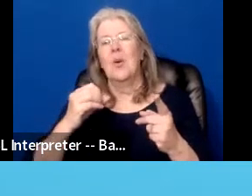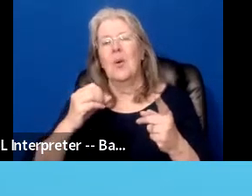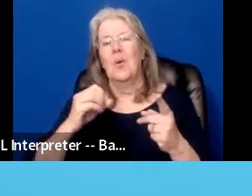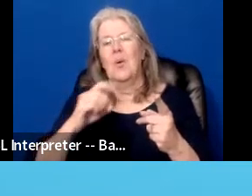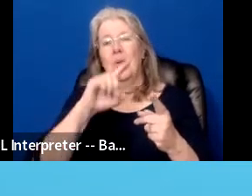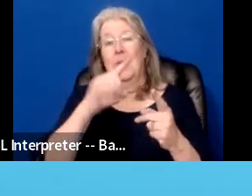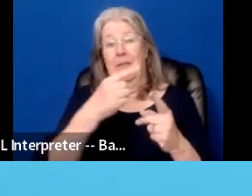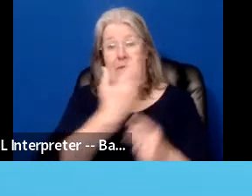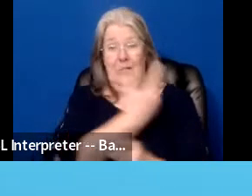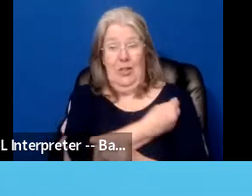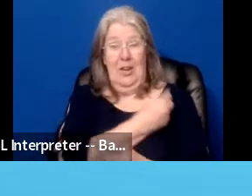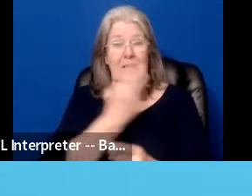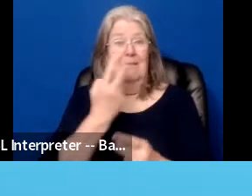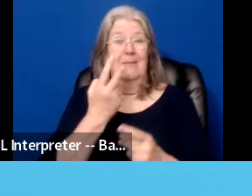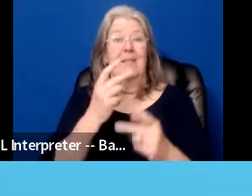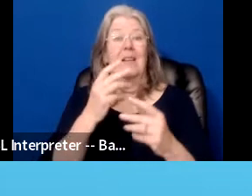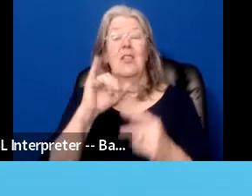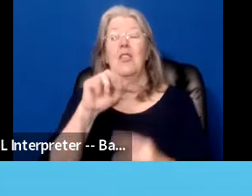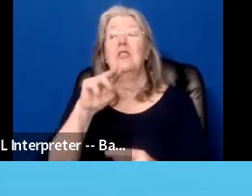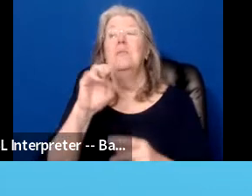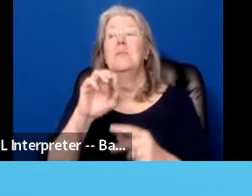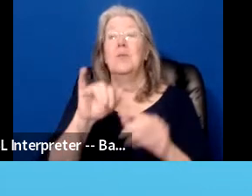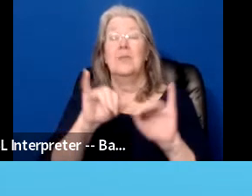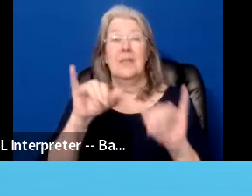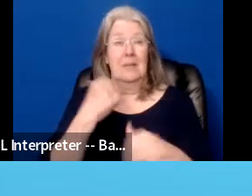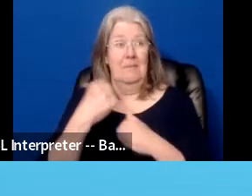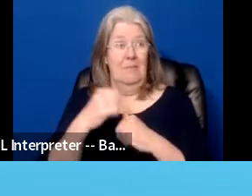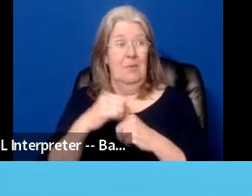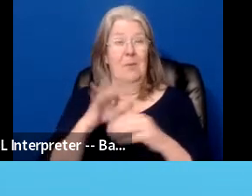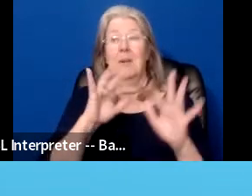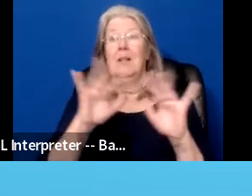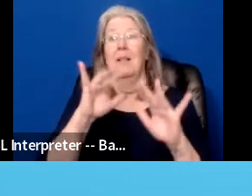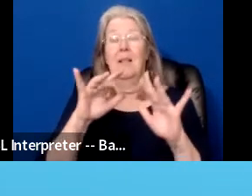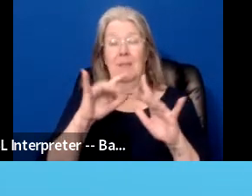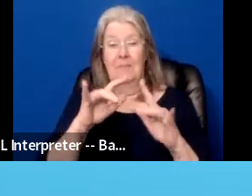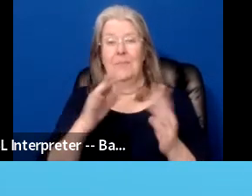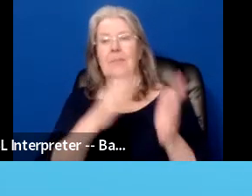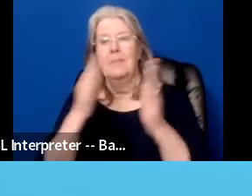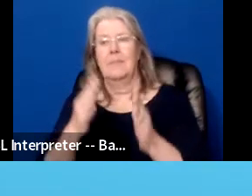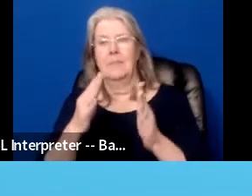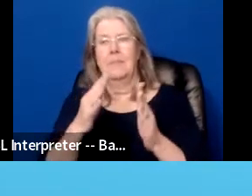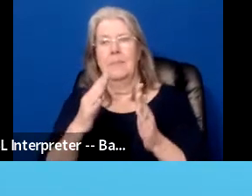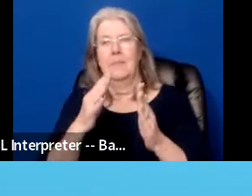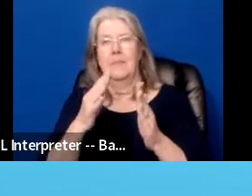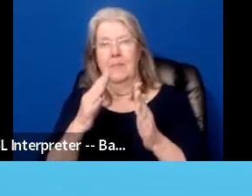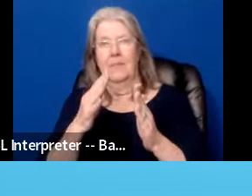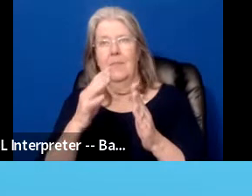But then, after a while your immune system kind of starts forgetting and so gotta show you another picture of the dog and go oh yeah.